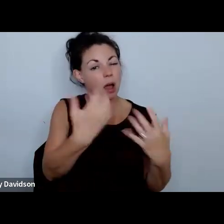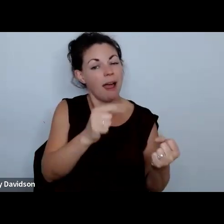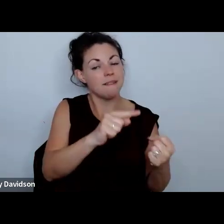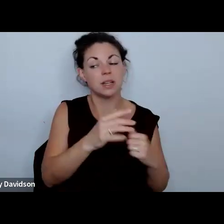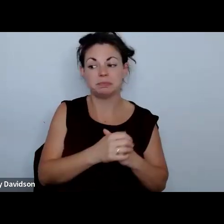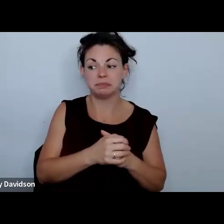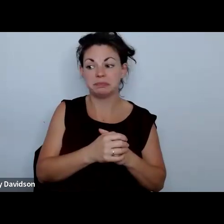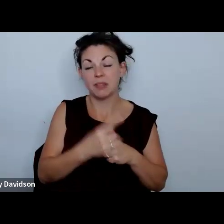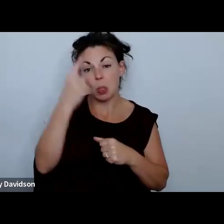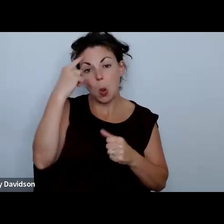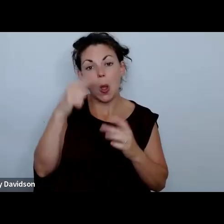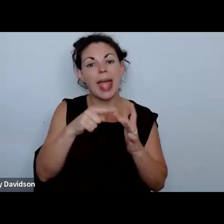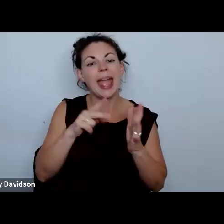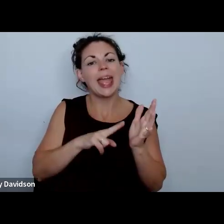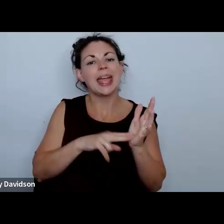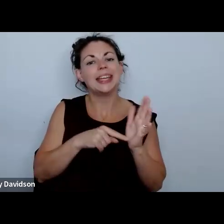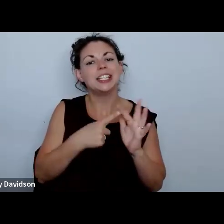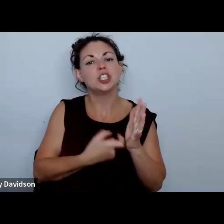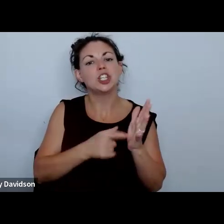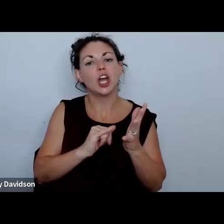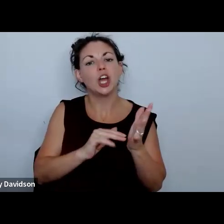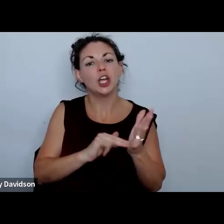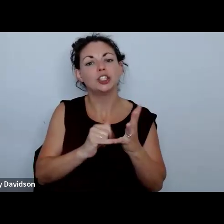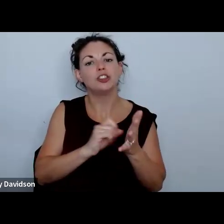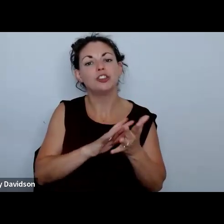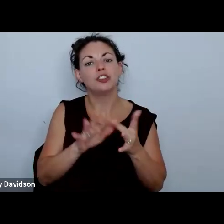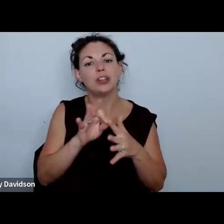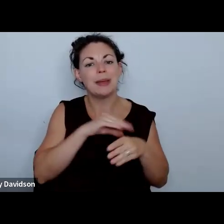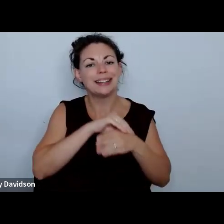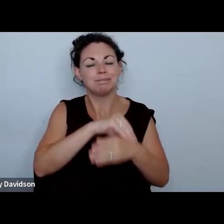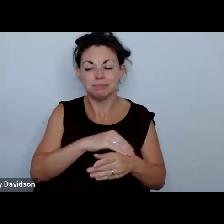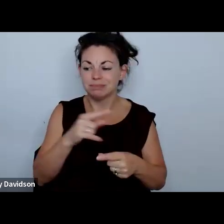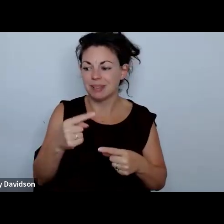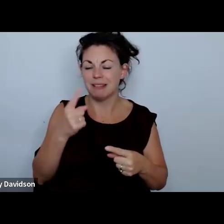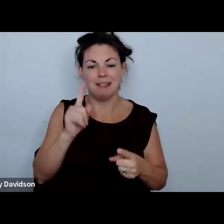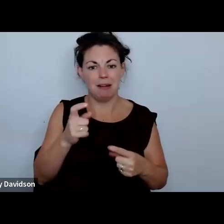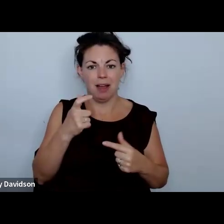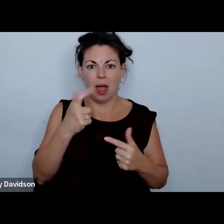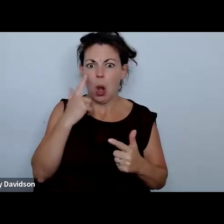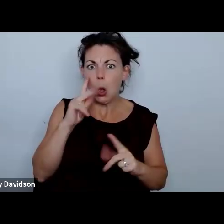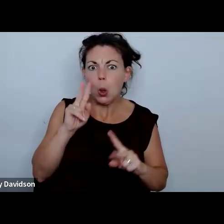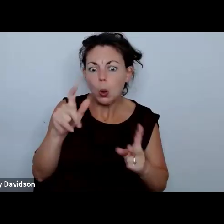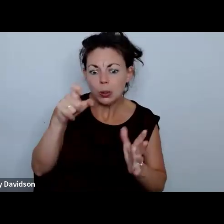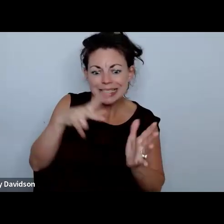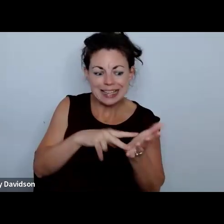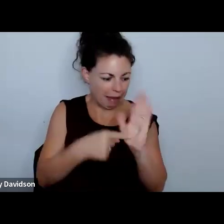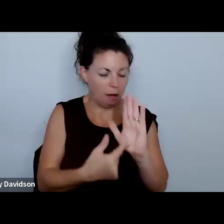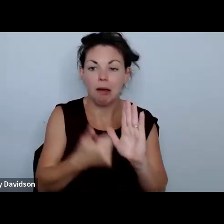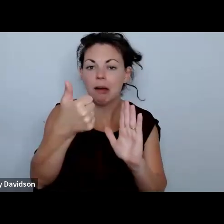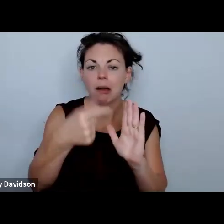of chuck written work at me, and I wouldn't be able to handle it. Again, maybe I dismissed that too quickly, and I know other people have